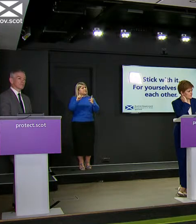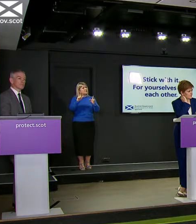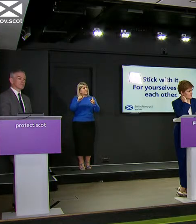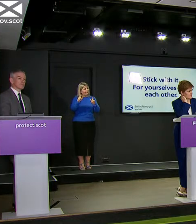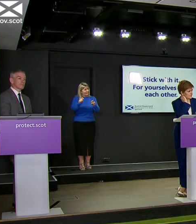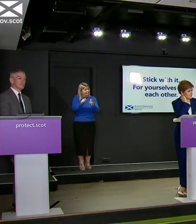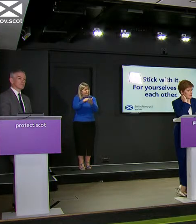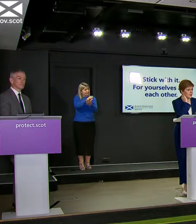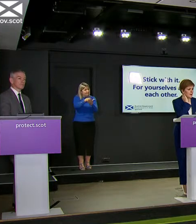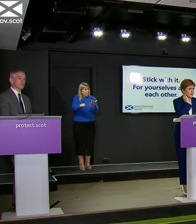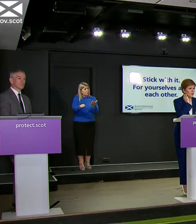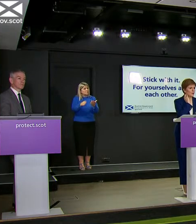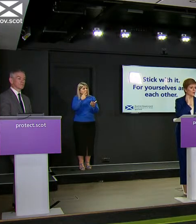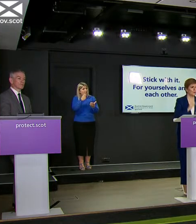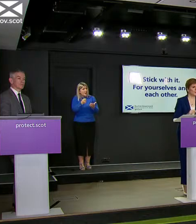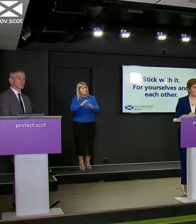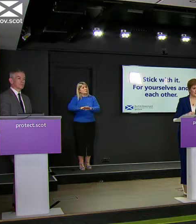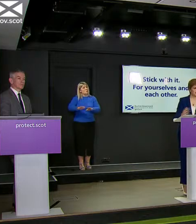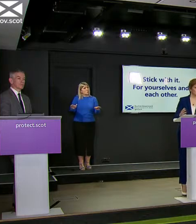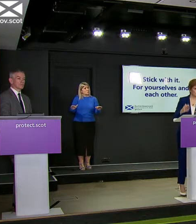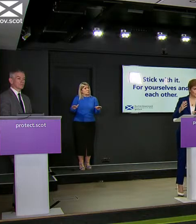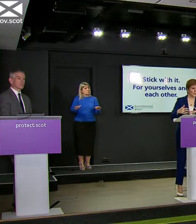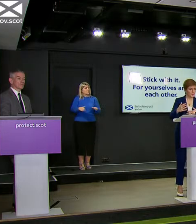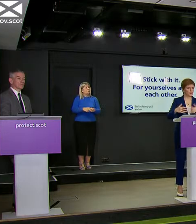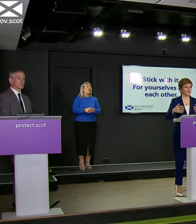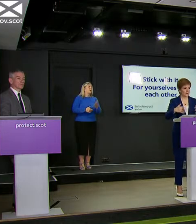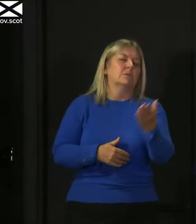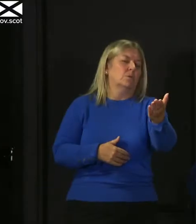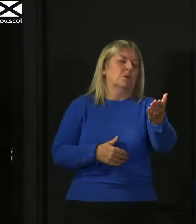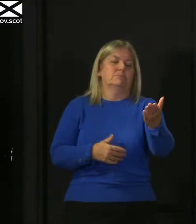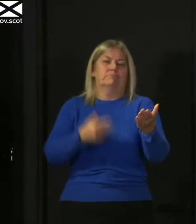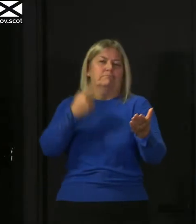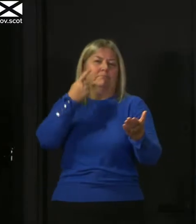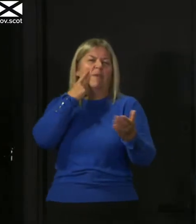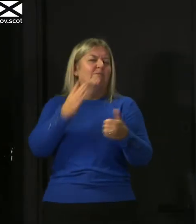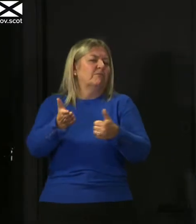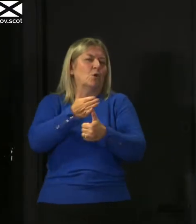still under consideration thanks? Let's see and then we will decide the